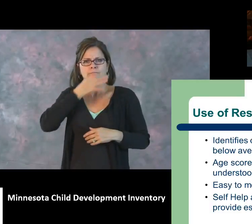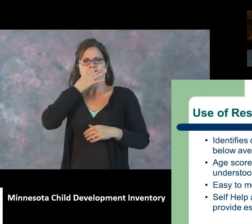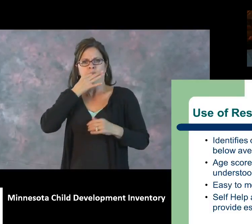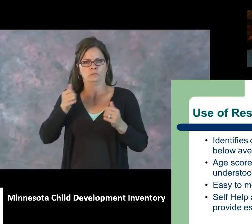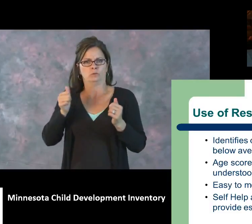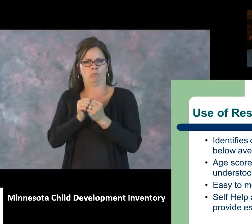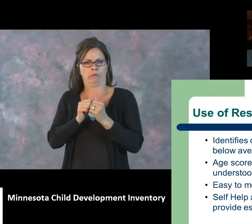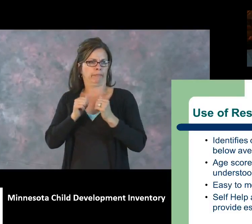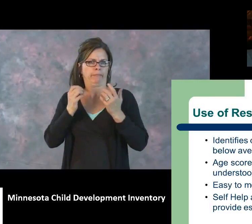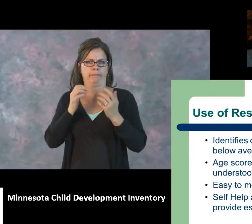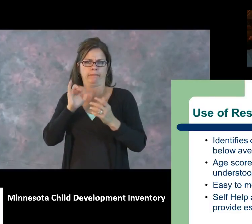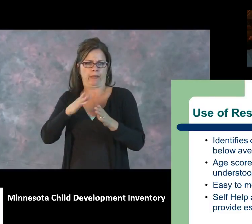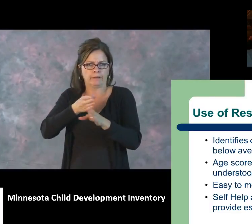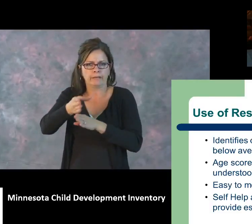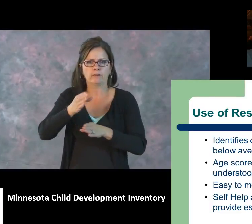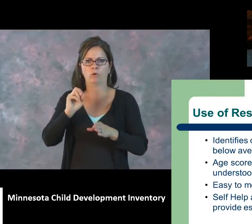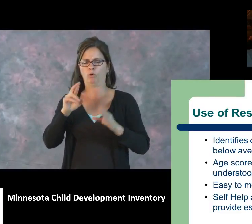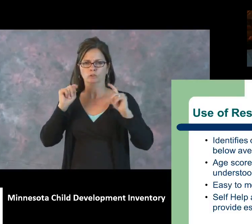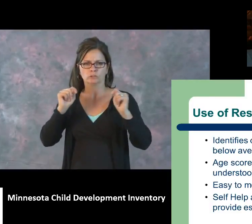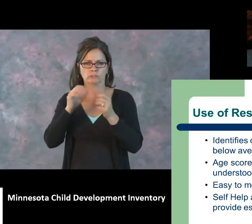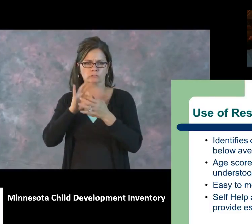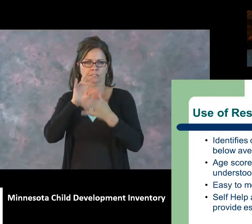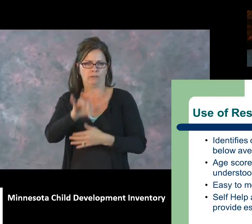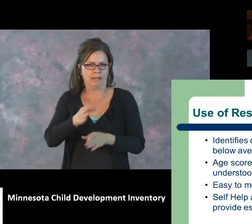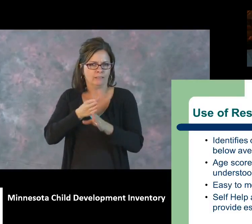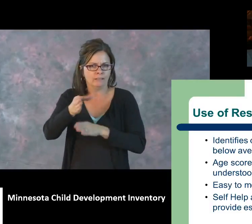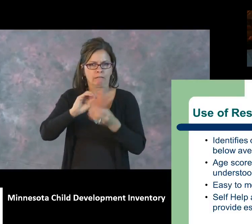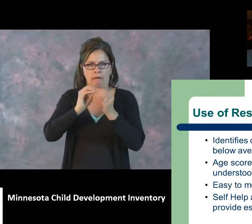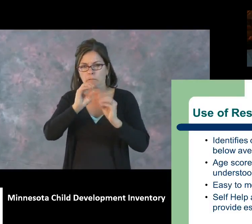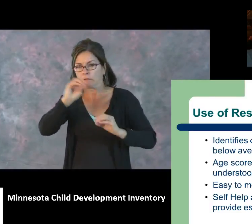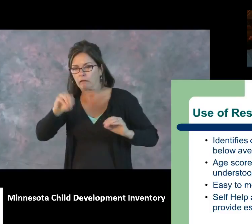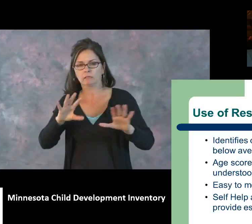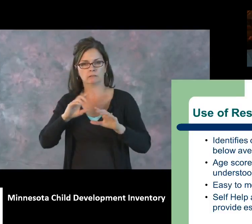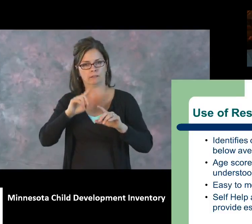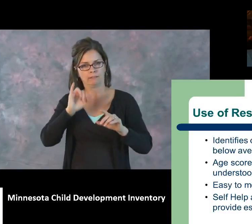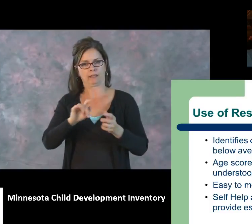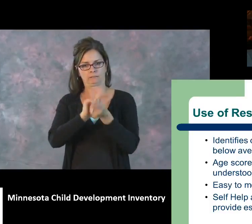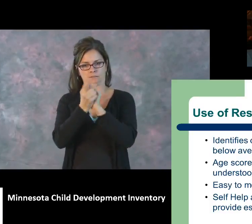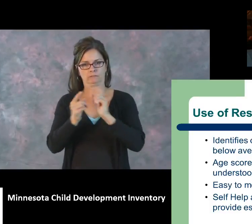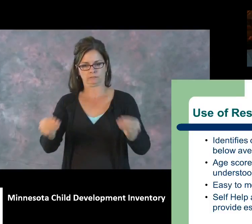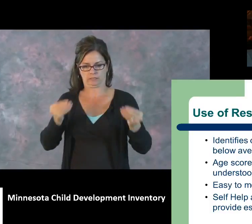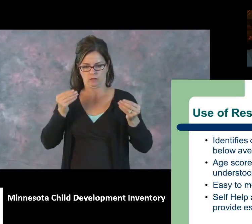in that particular area. Another thing that these results are good for